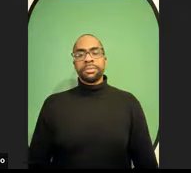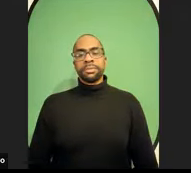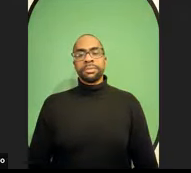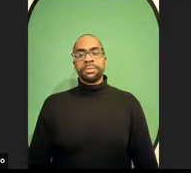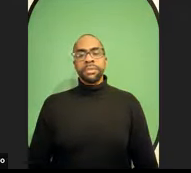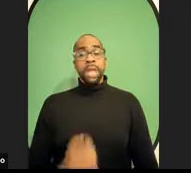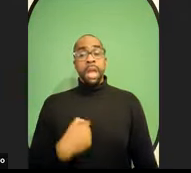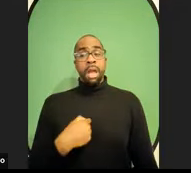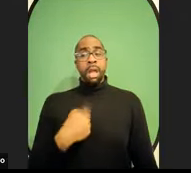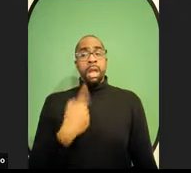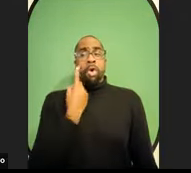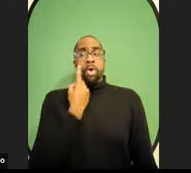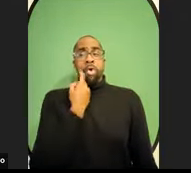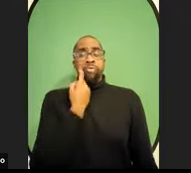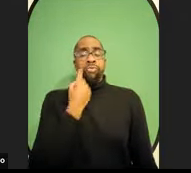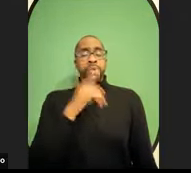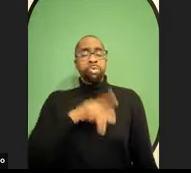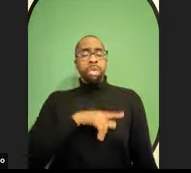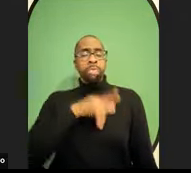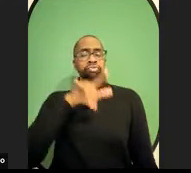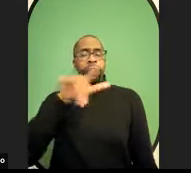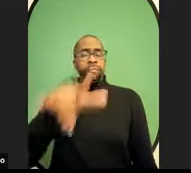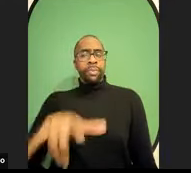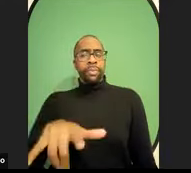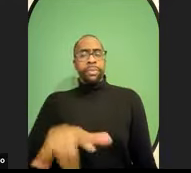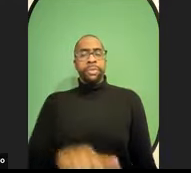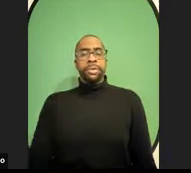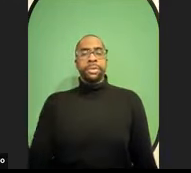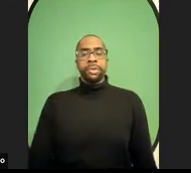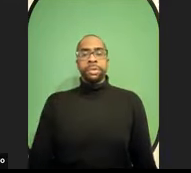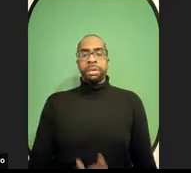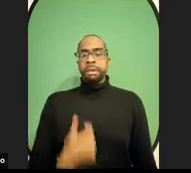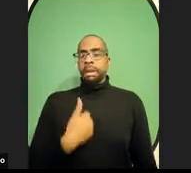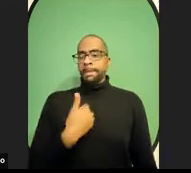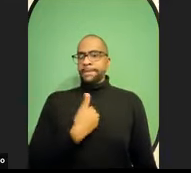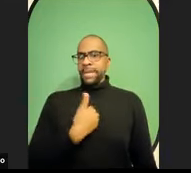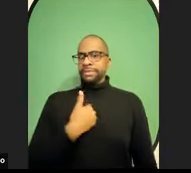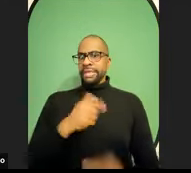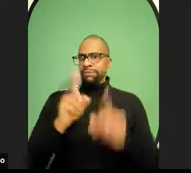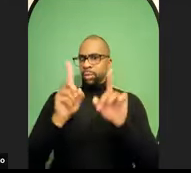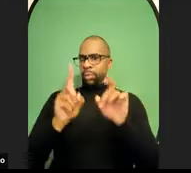at a high risk situation, but. t, so I recently travel so I recently traveled. d, and I